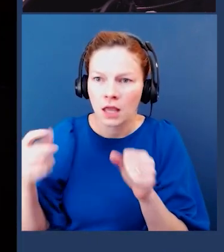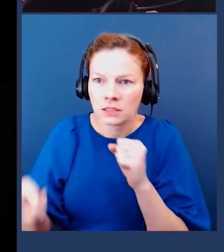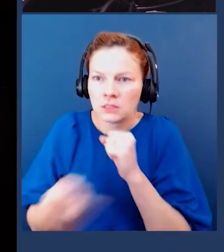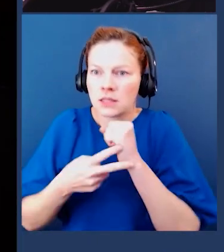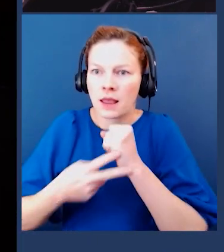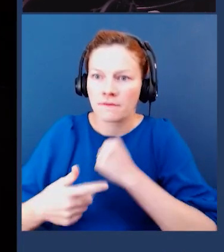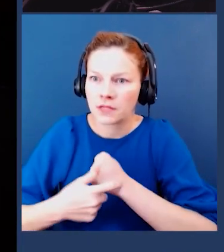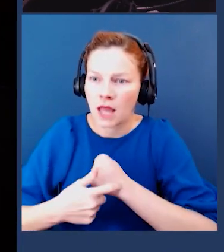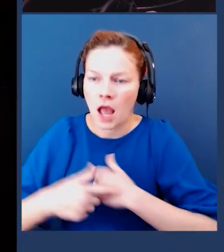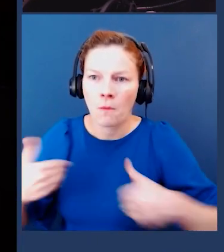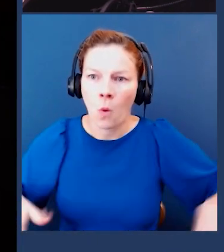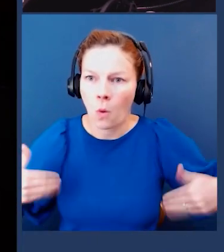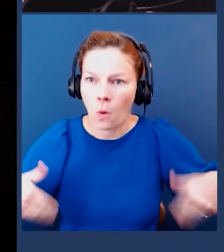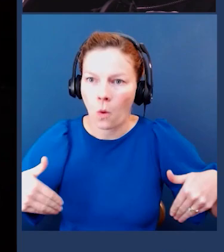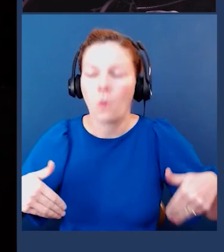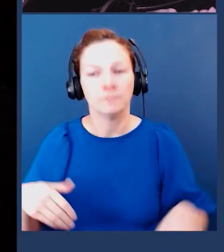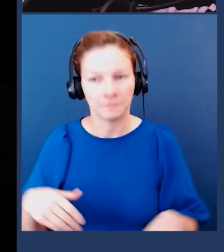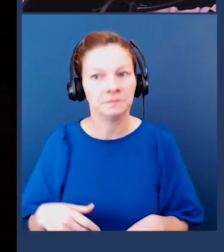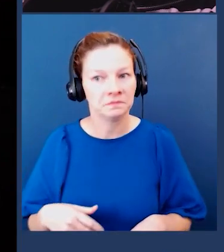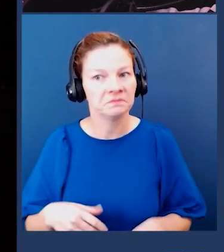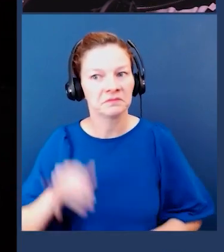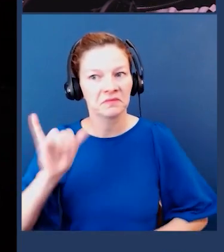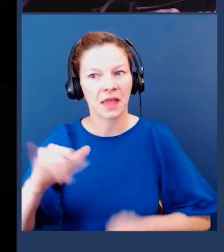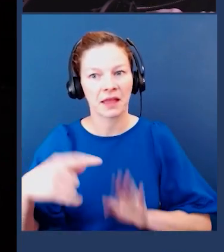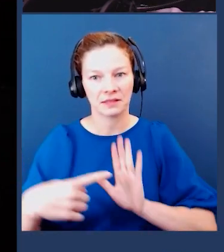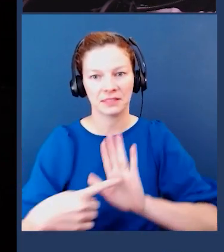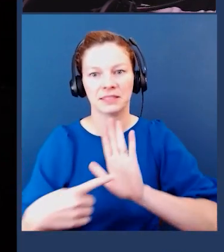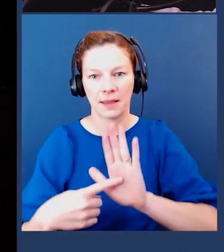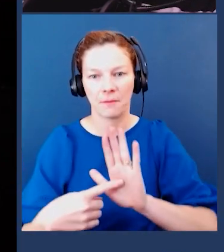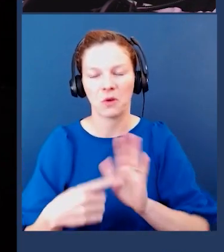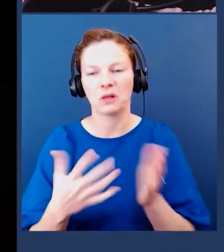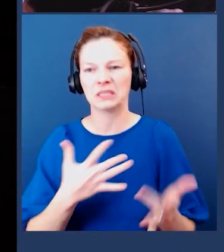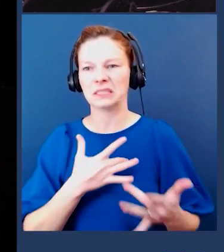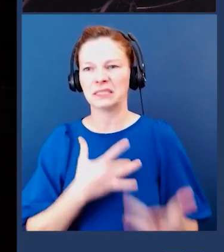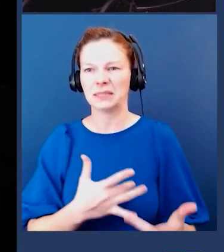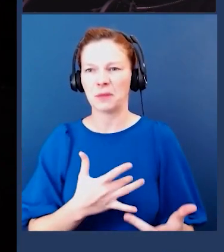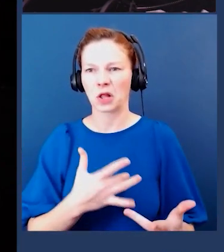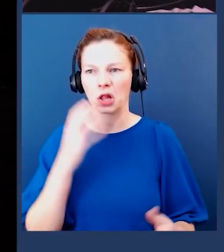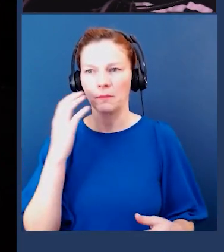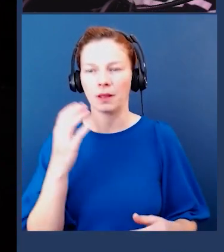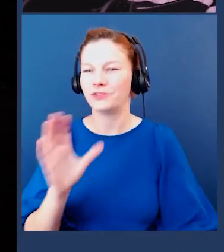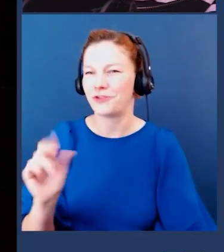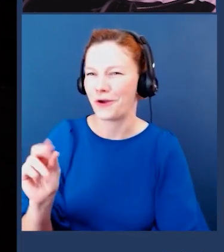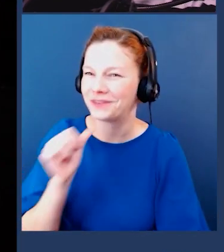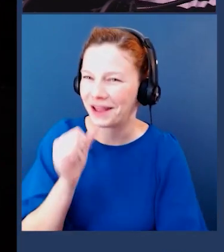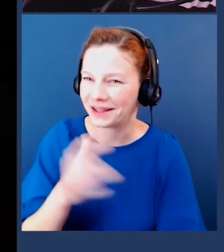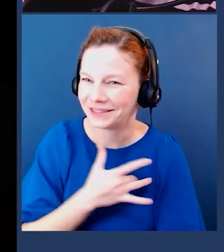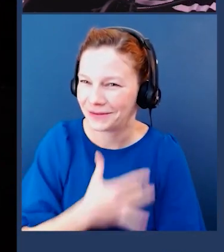So that's the example of a typical mobile not typical. I mean, I think Catalyst Black is doing a great job.